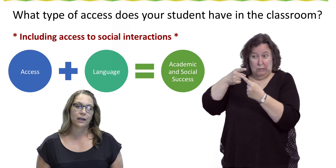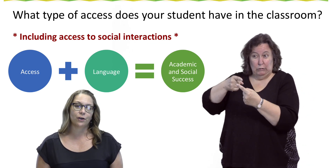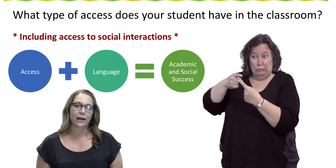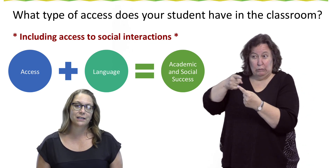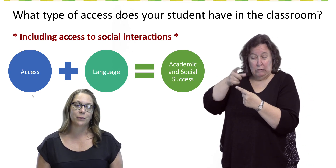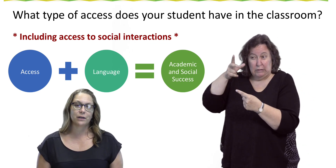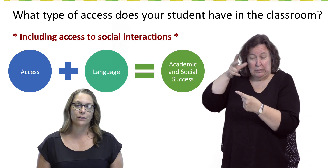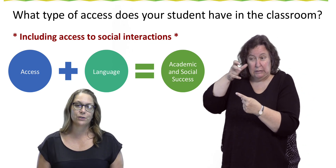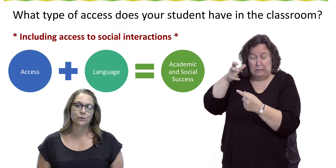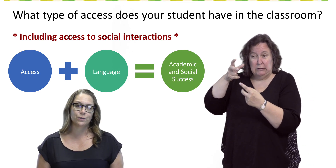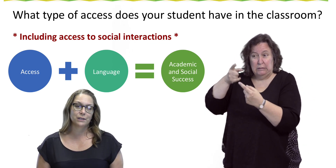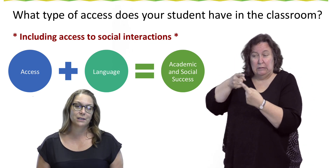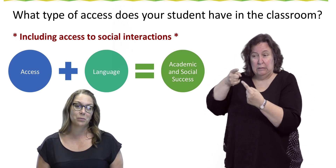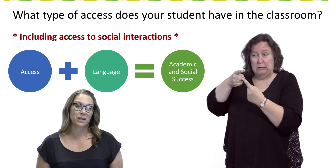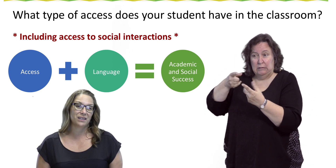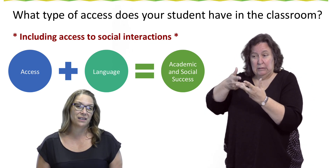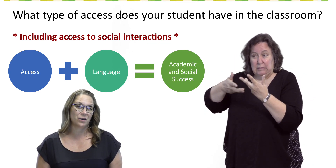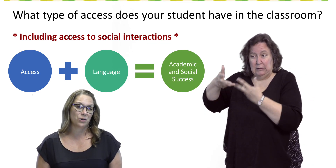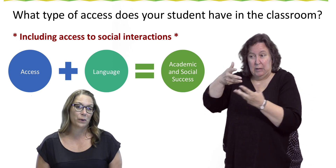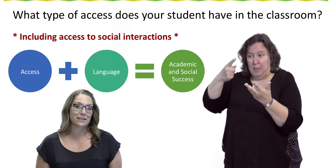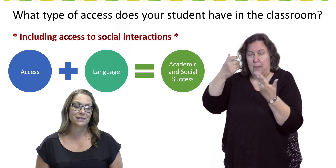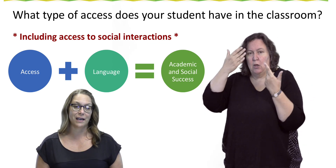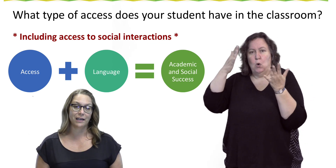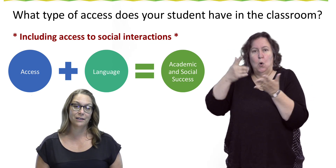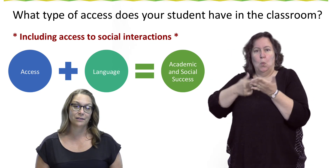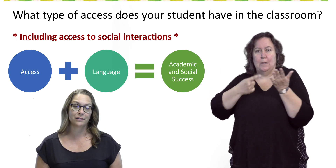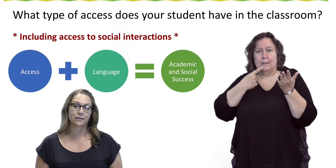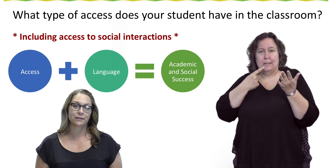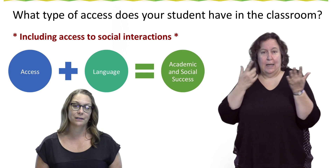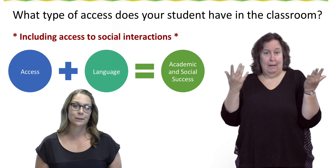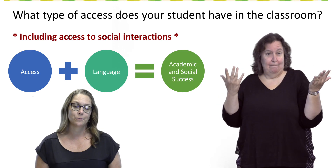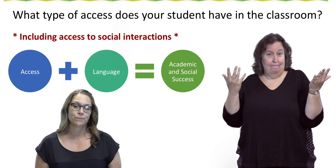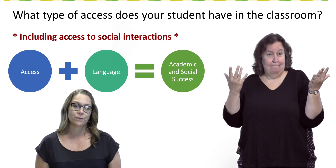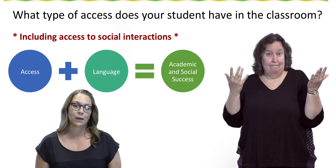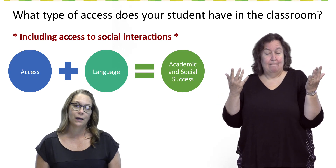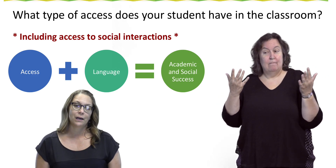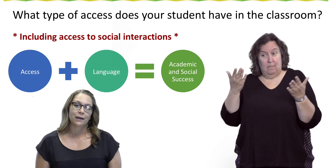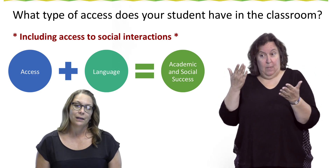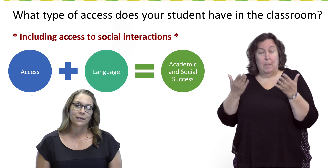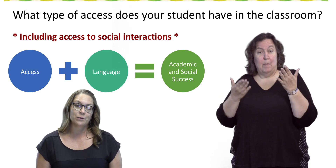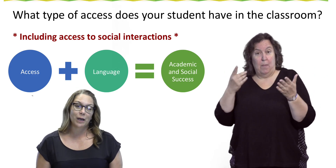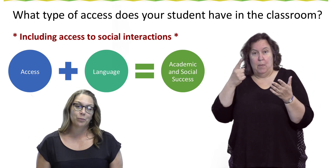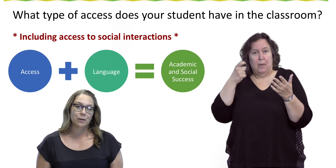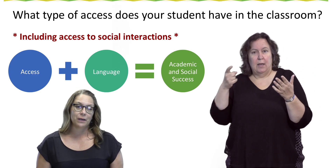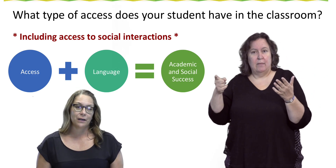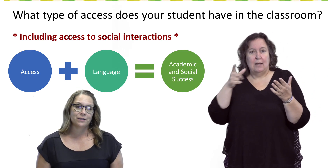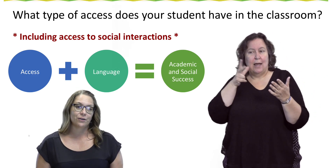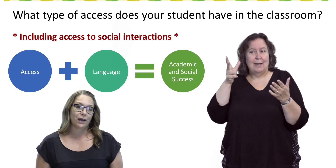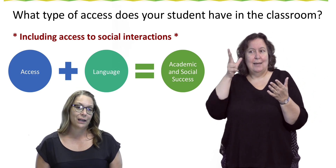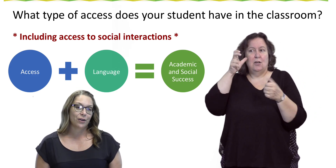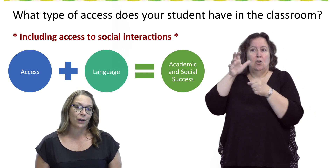with other students because they don’t know what to say? This might be because they’re not hearing